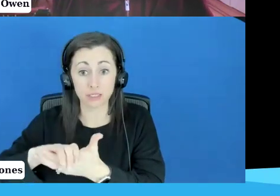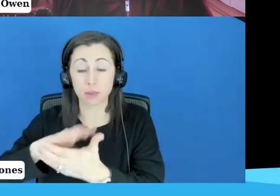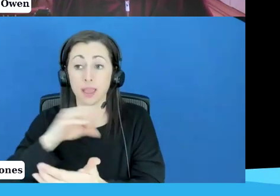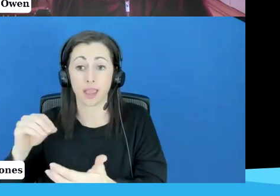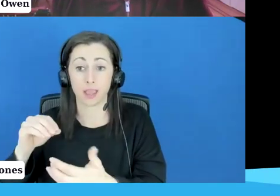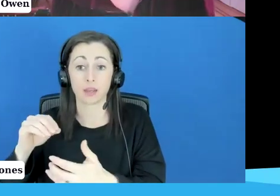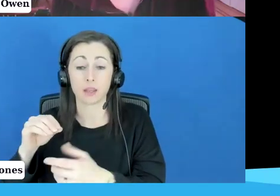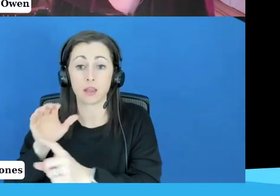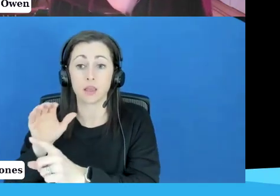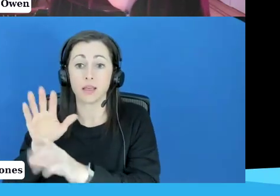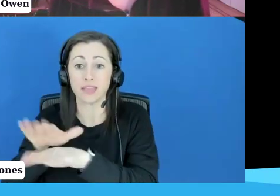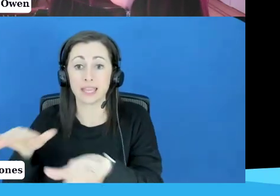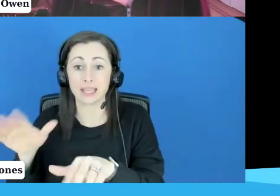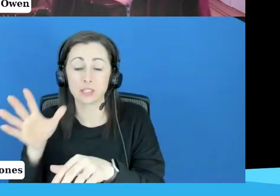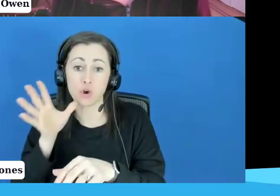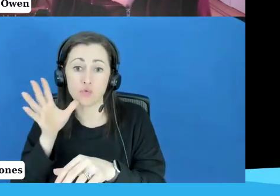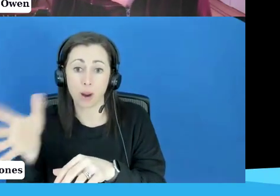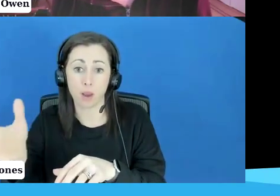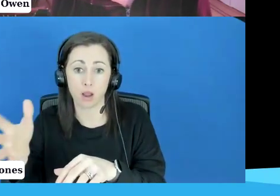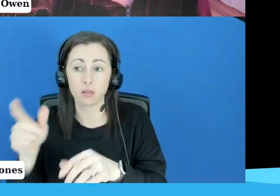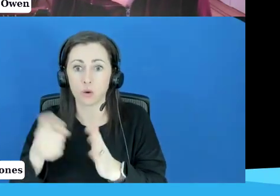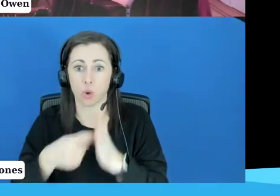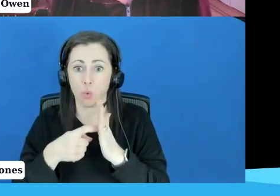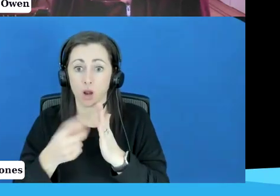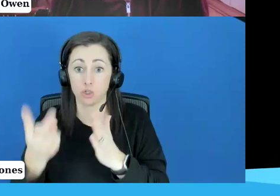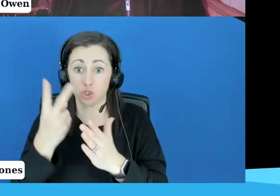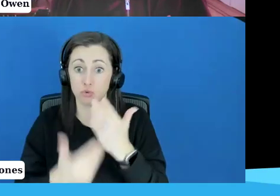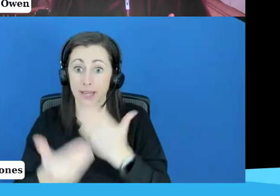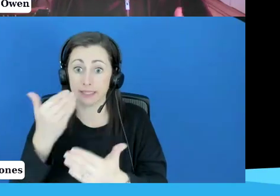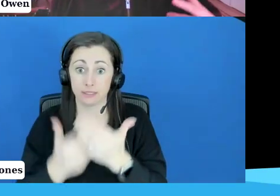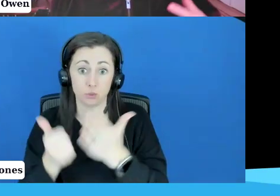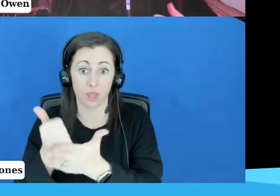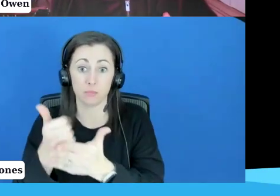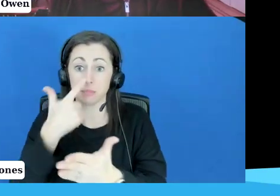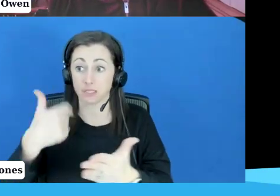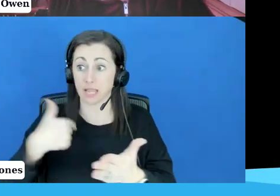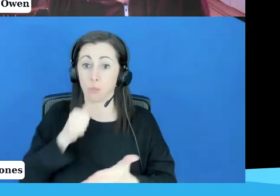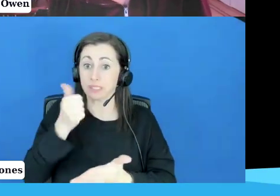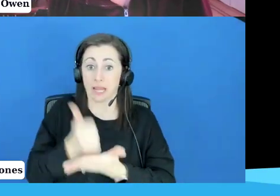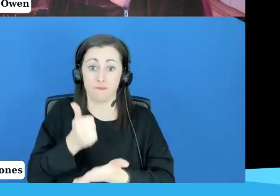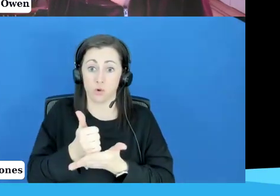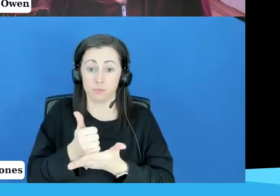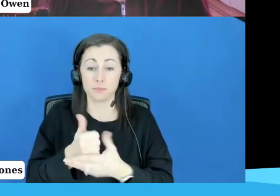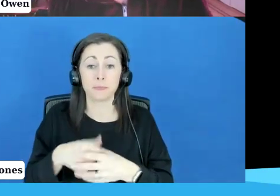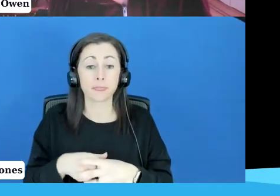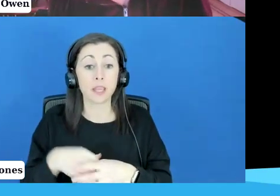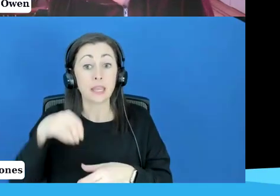because we needed two hands for it, because I was not helpful. In my brain, I have a plan, I'll tell you my plan.